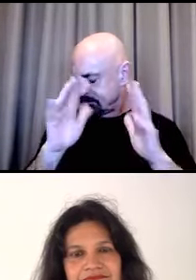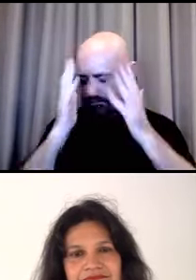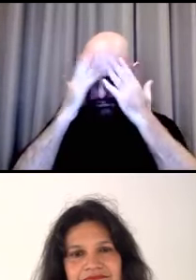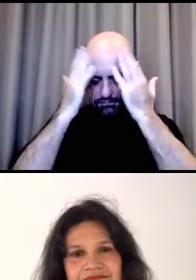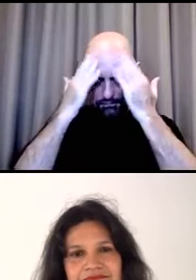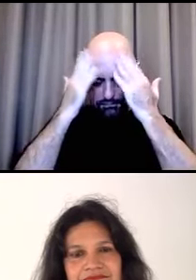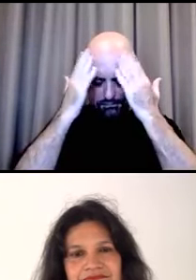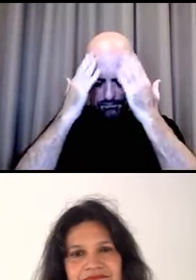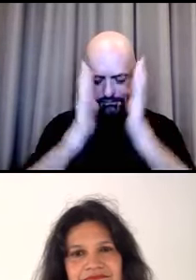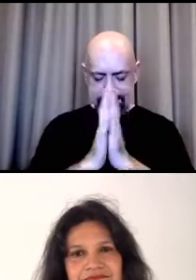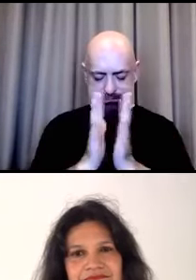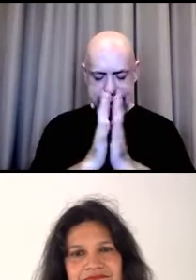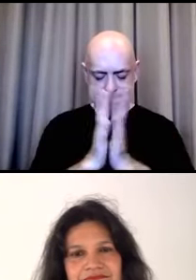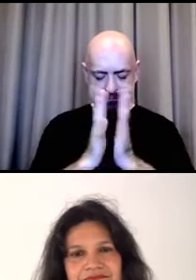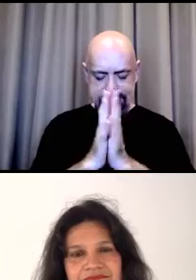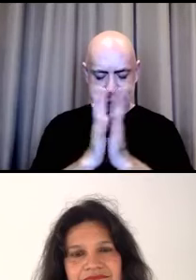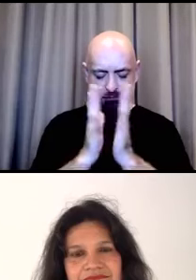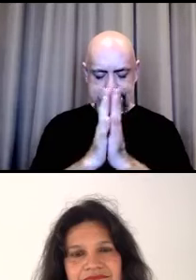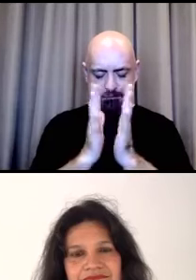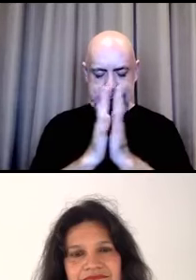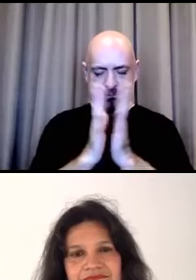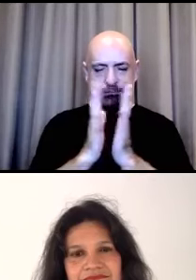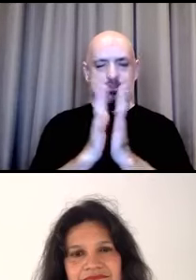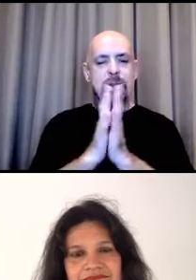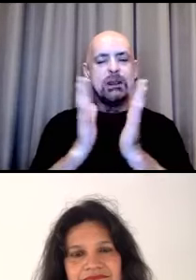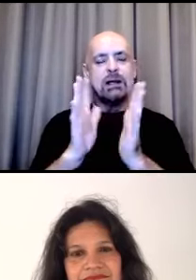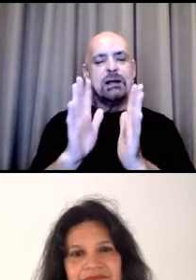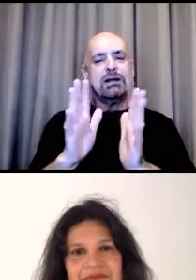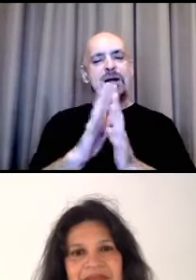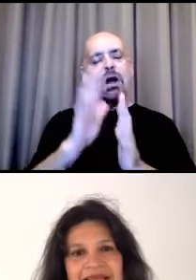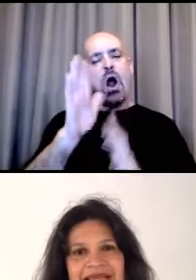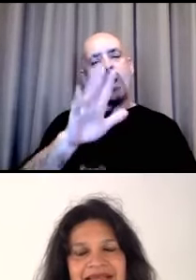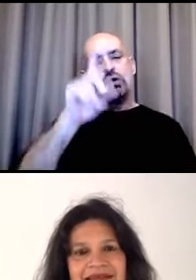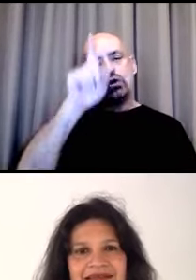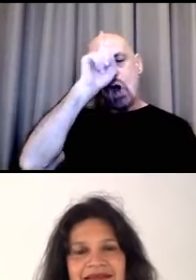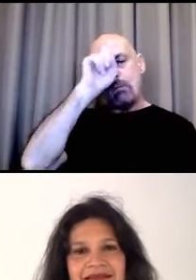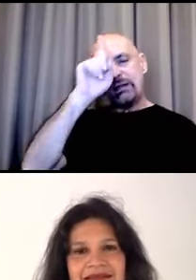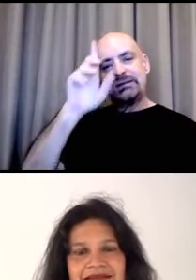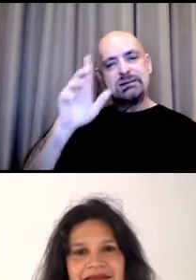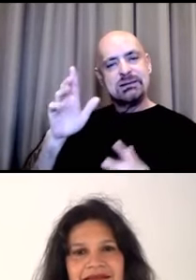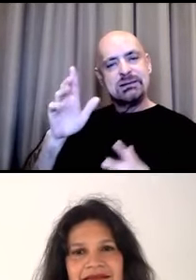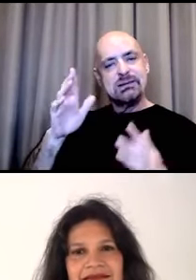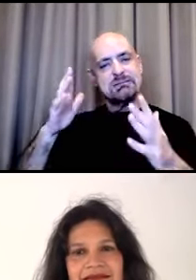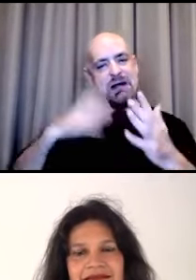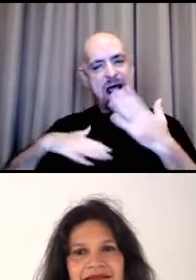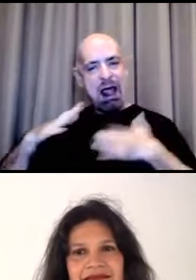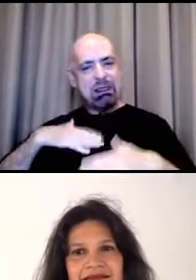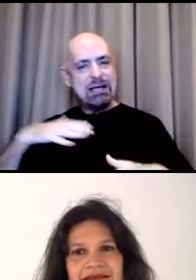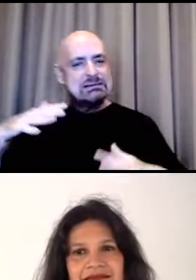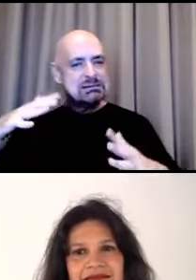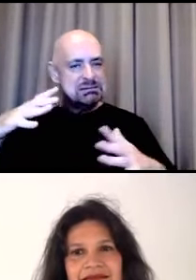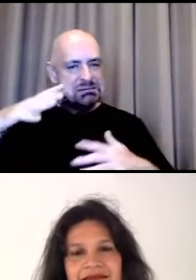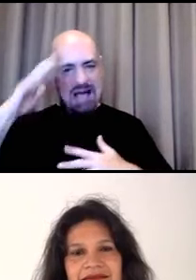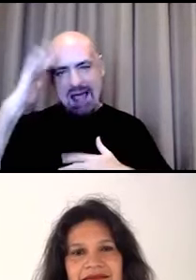I've not greatly understood it but what is he saying, where are we making